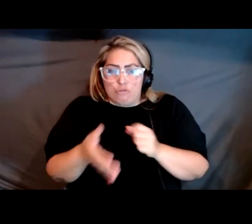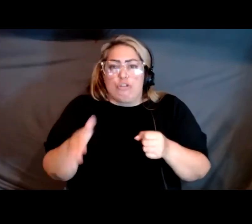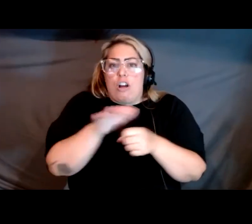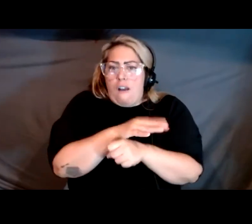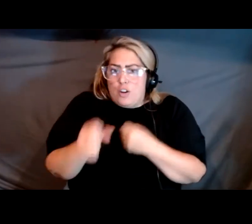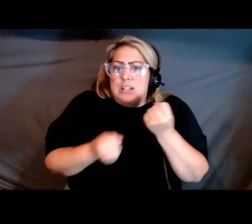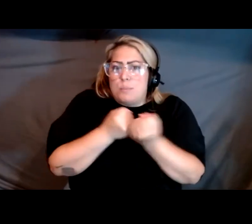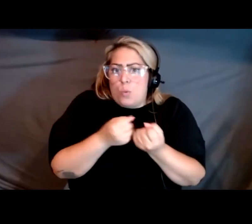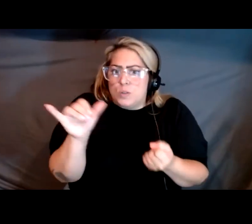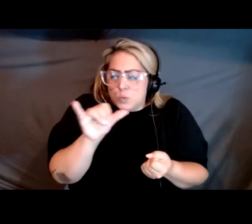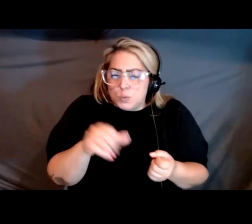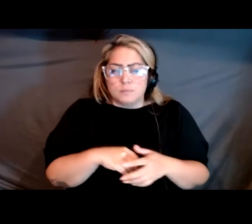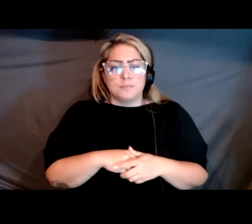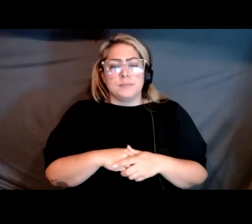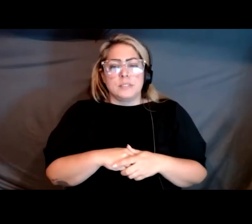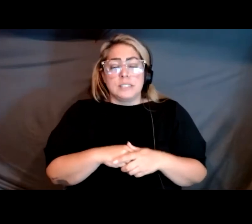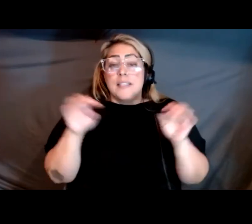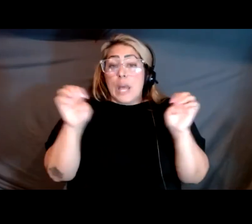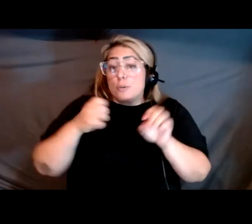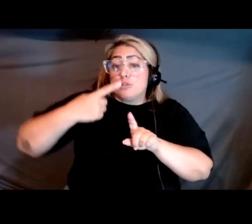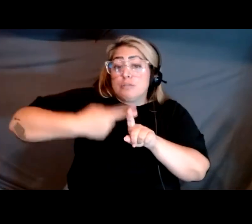The Emergency Rental Assistance Program is also providing